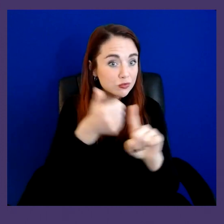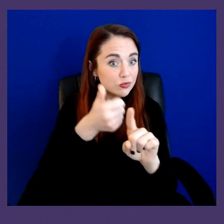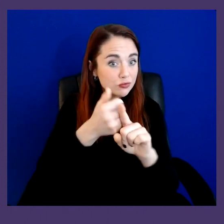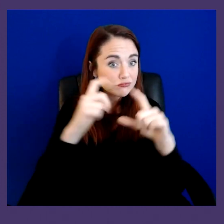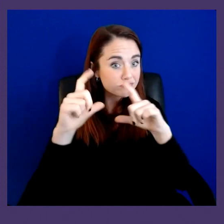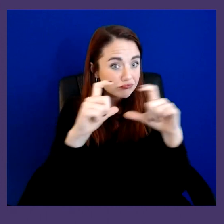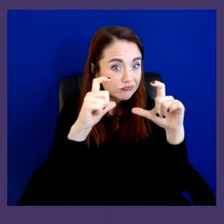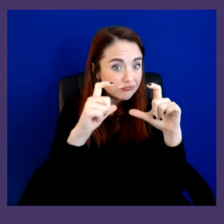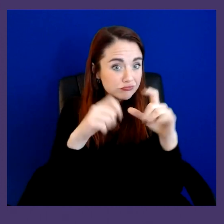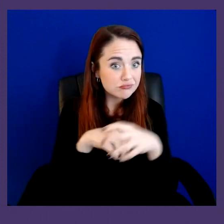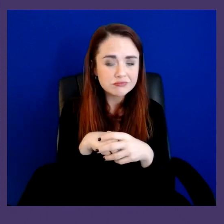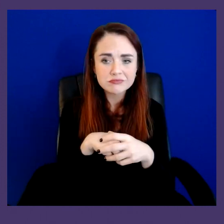As an example of how